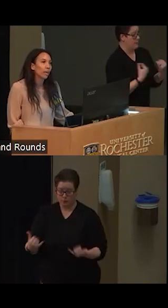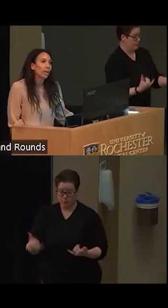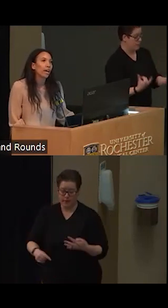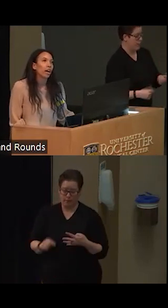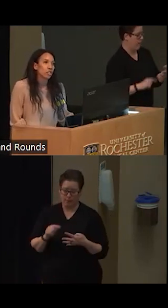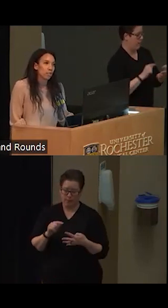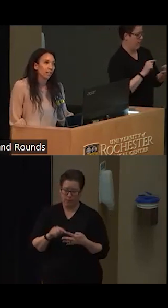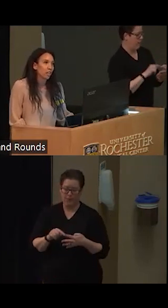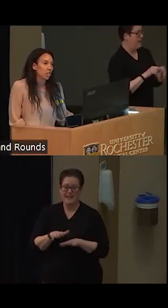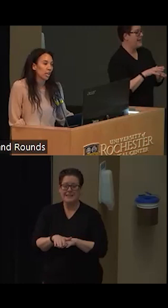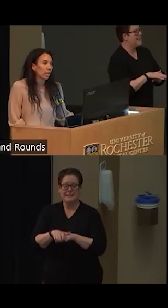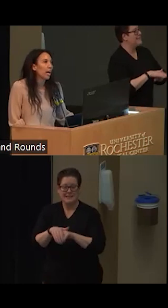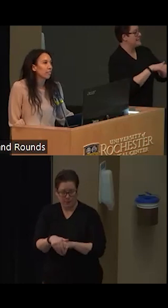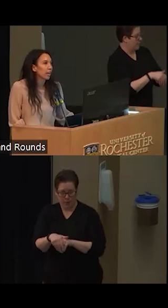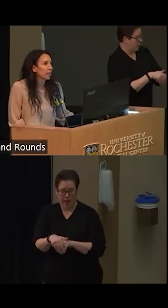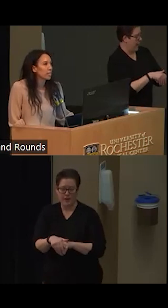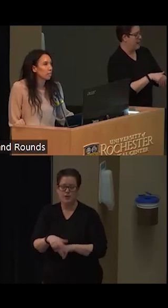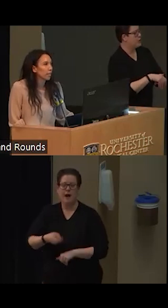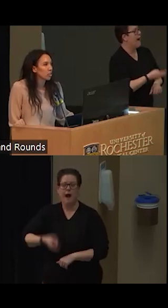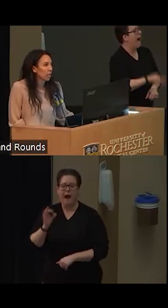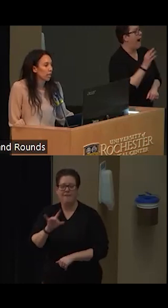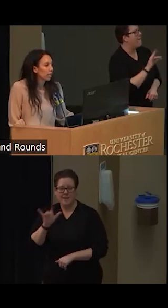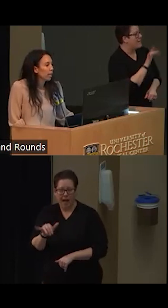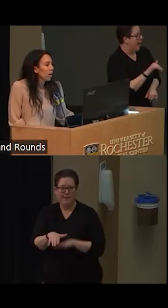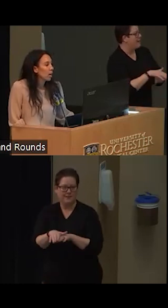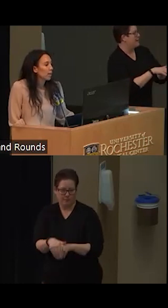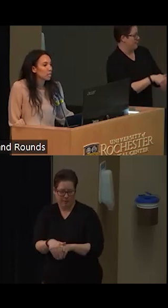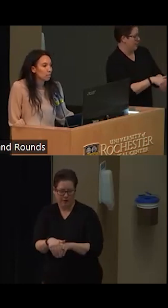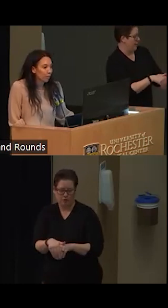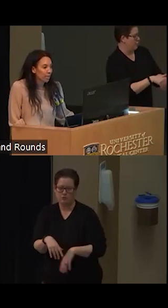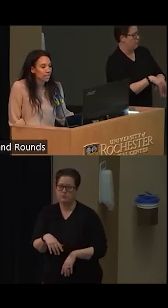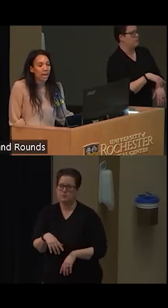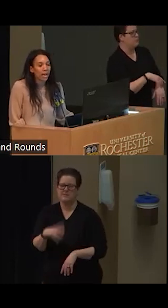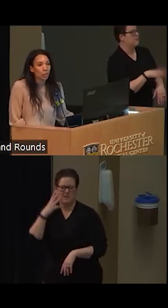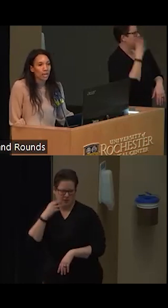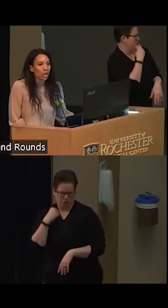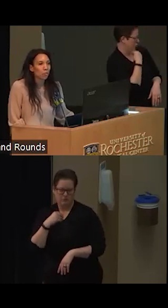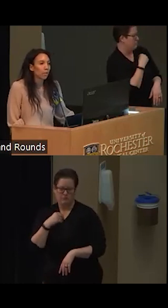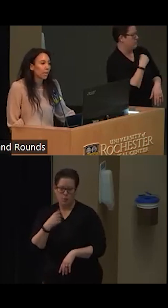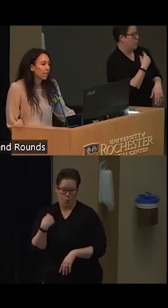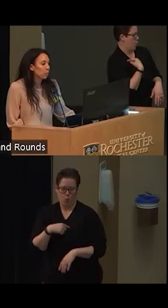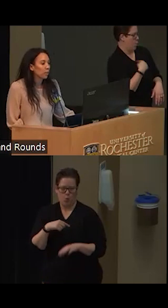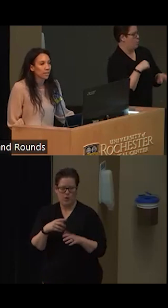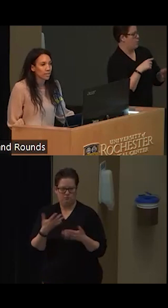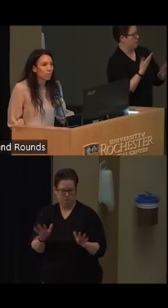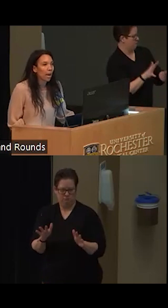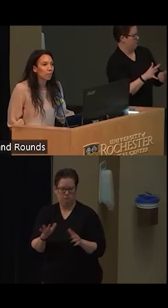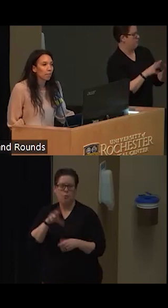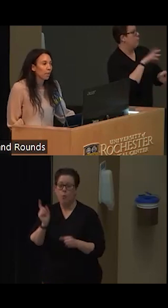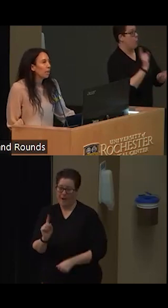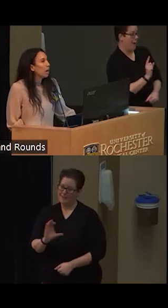one our simulation High Fidelity simulation experience that we completed within CPAP